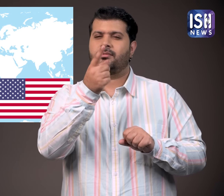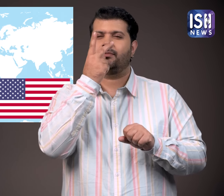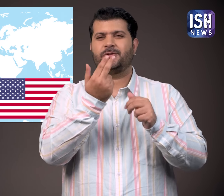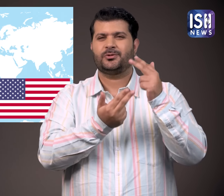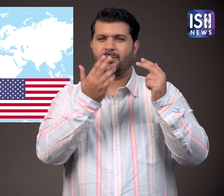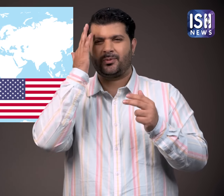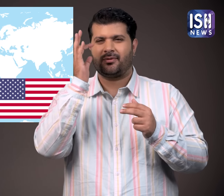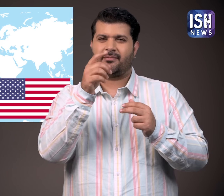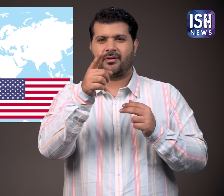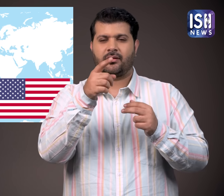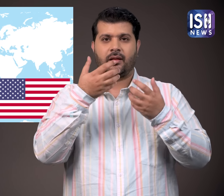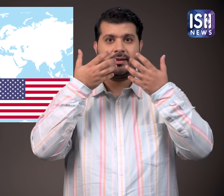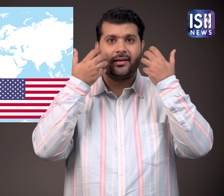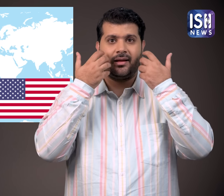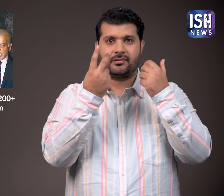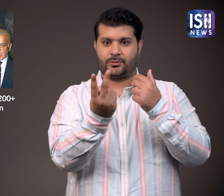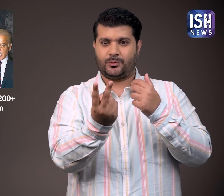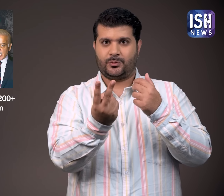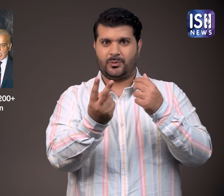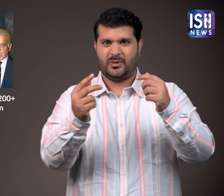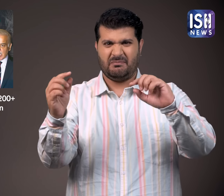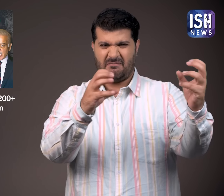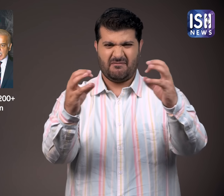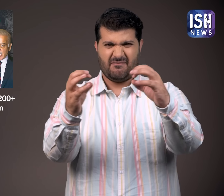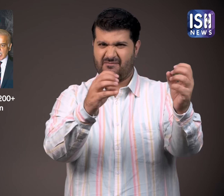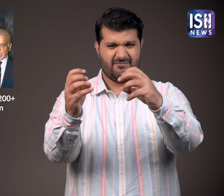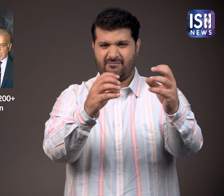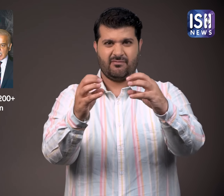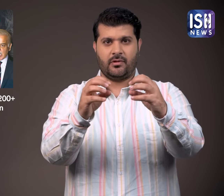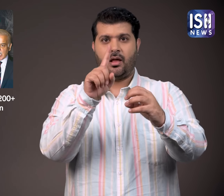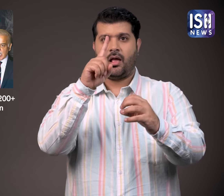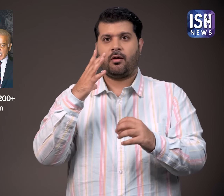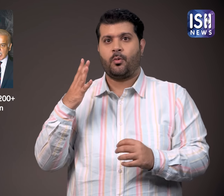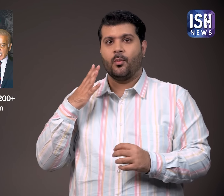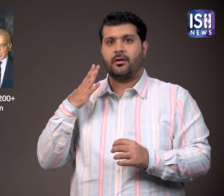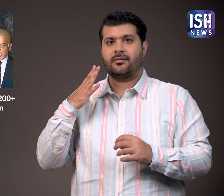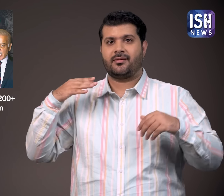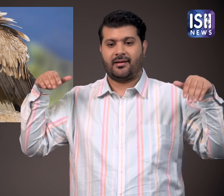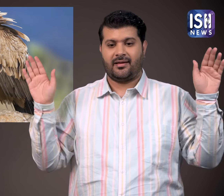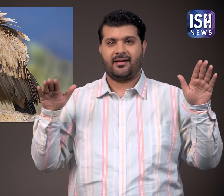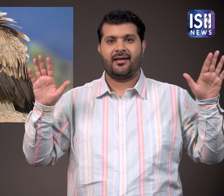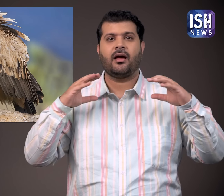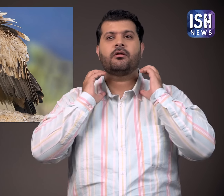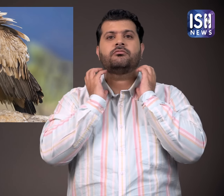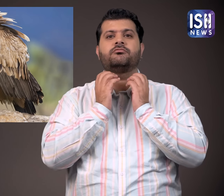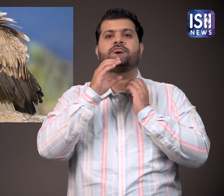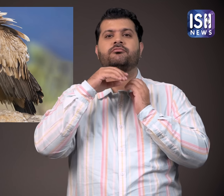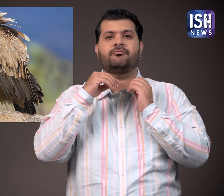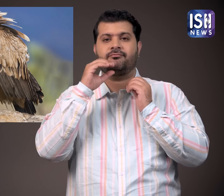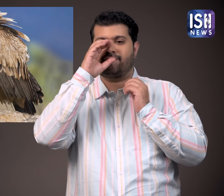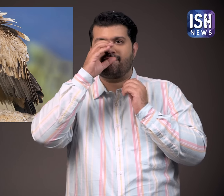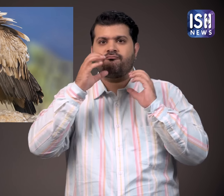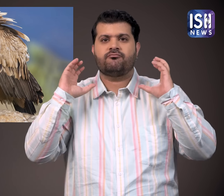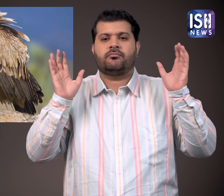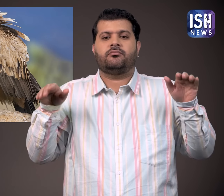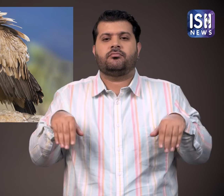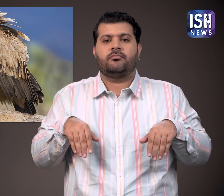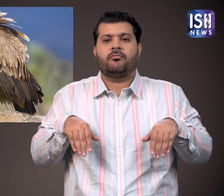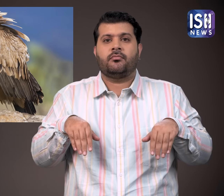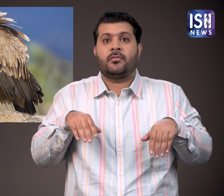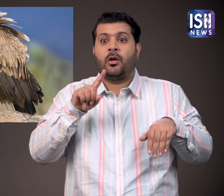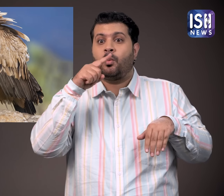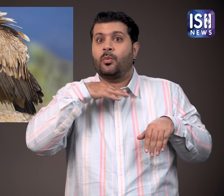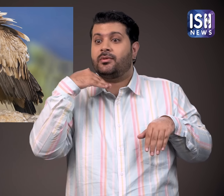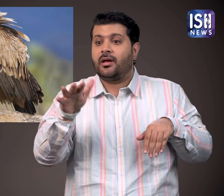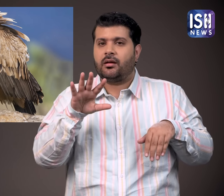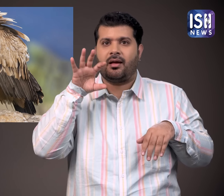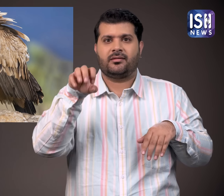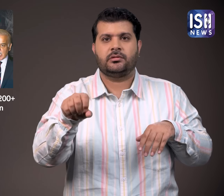You may have heard the story of a vulture that waits for two cats to finish fighting, then swoops down to eat the one that dies.